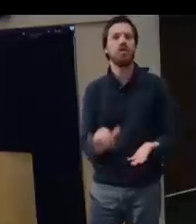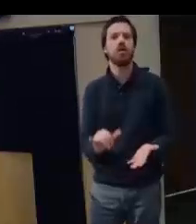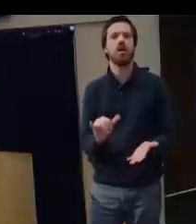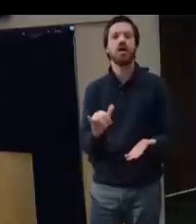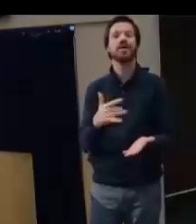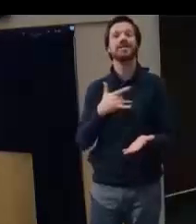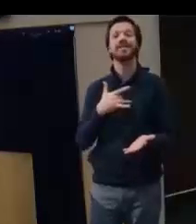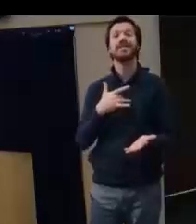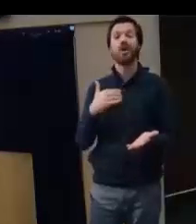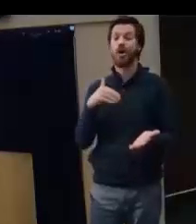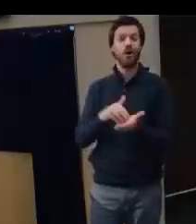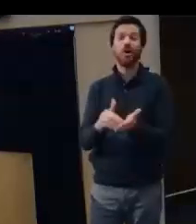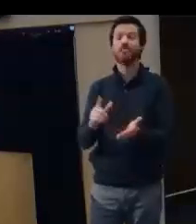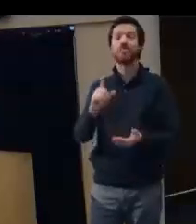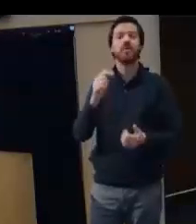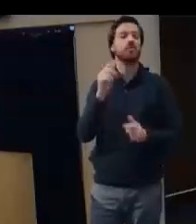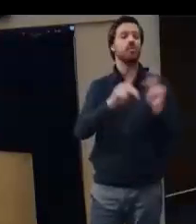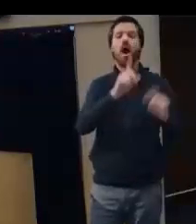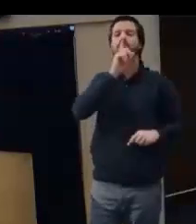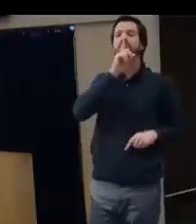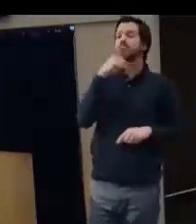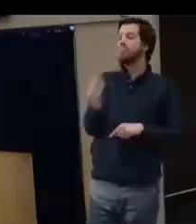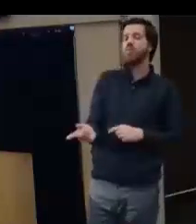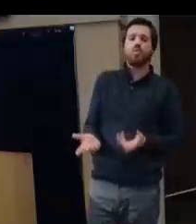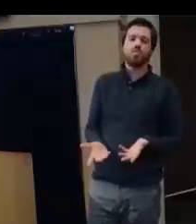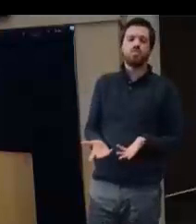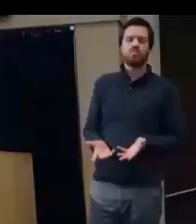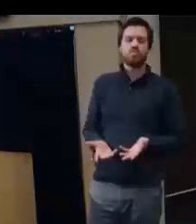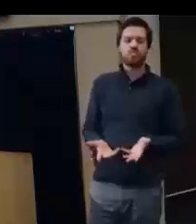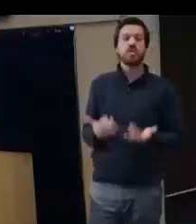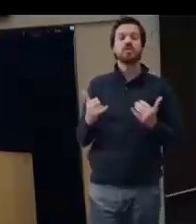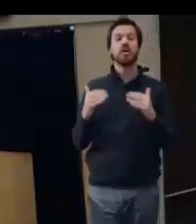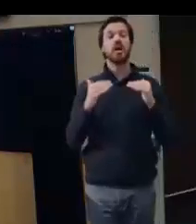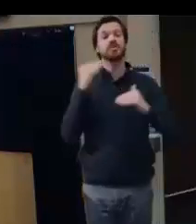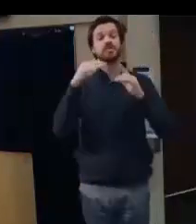nobody has mentioned this to them before and working in the adult setting patients would